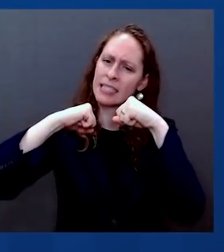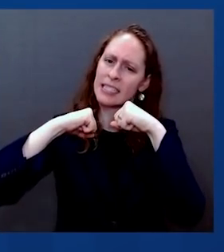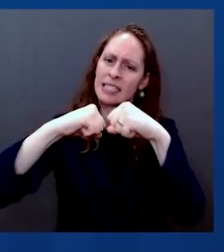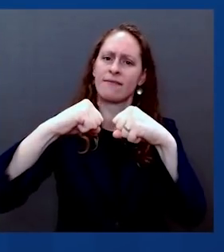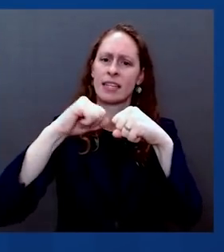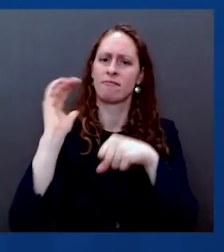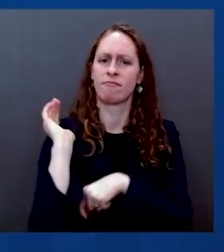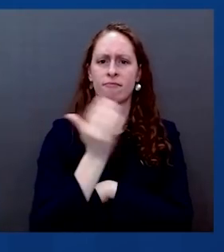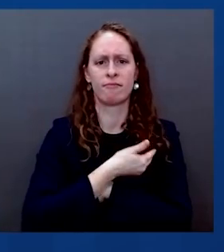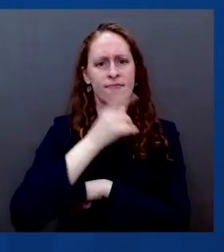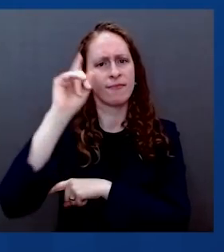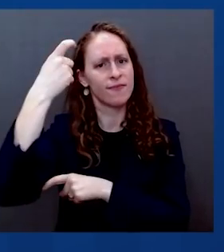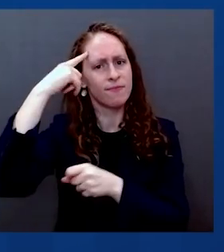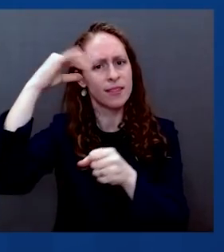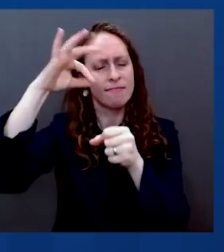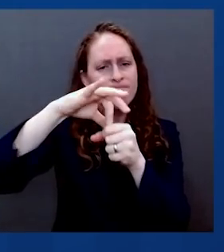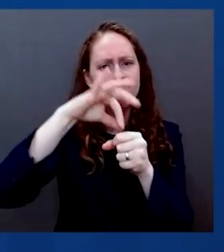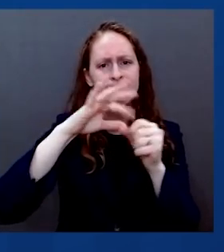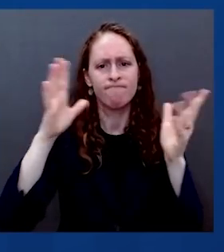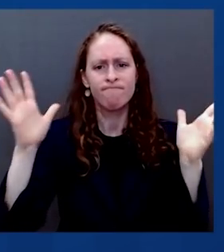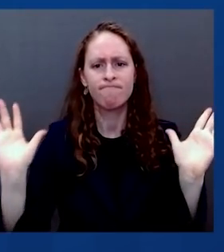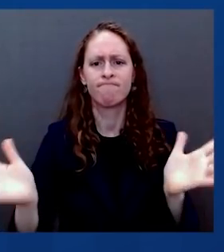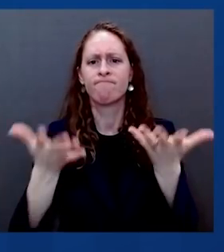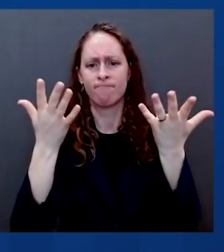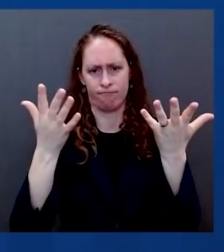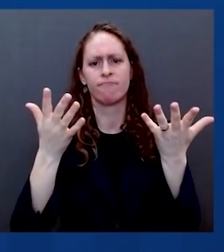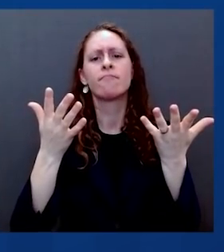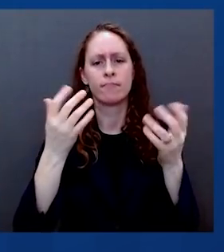The president of the United States of America Joe Biden.